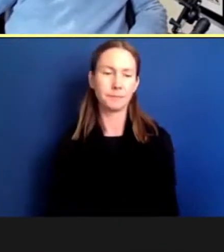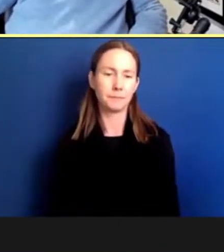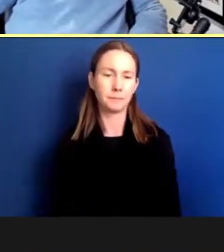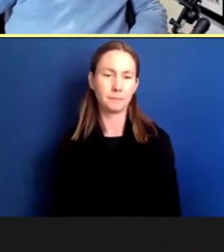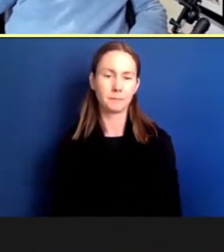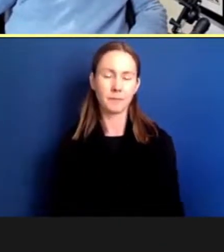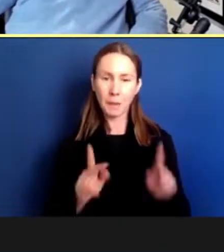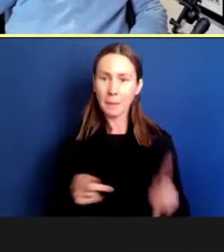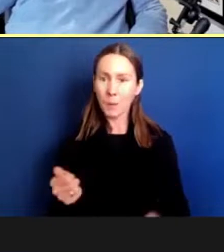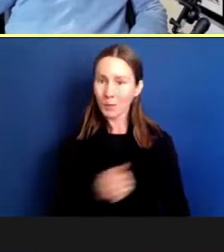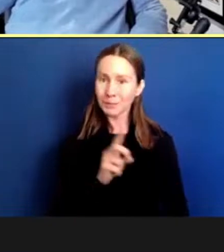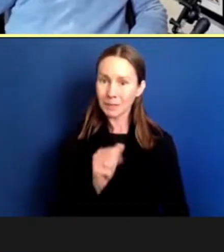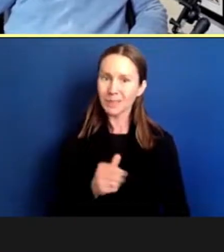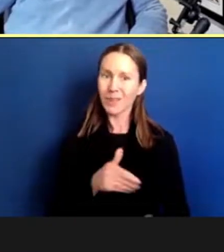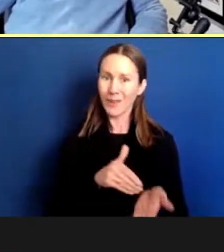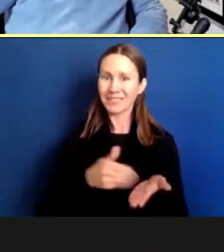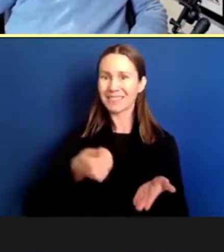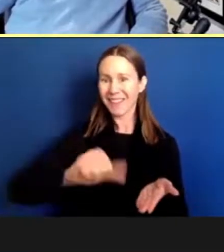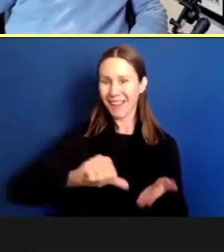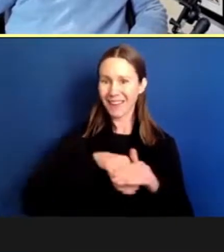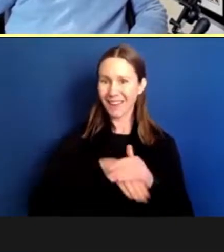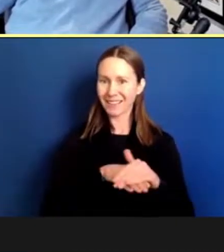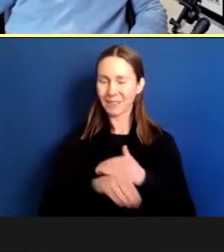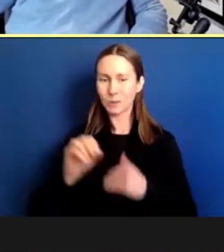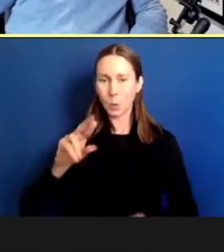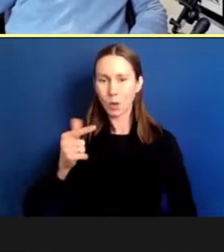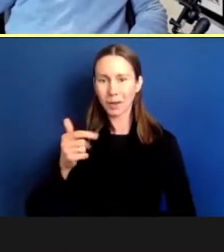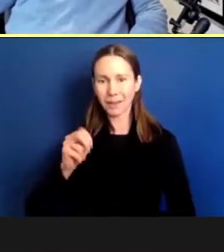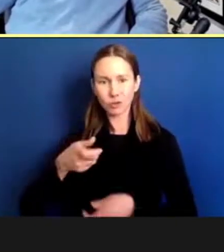access to organ transplant solely on the basis of their disability.